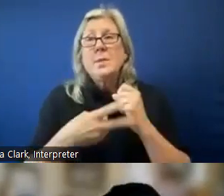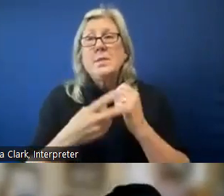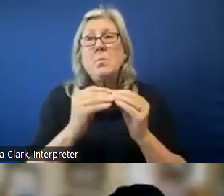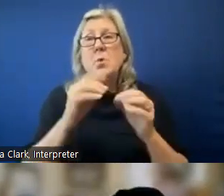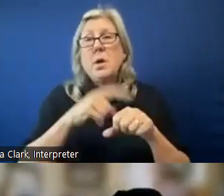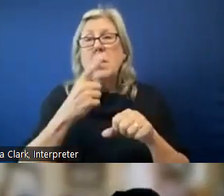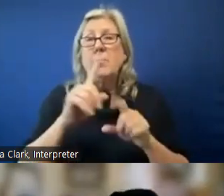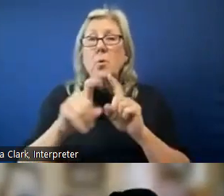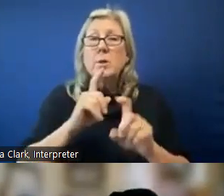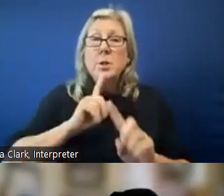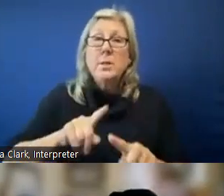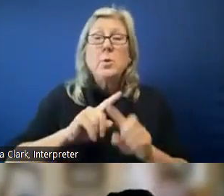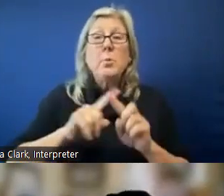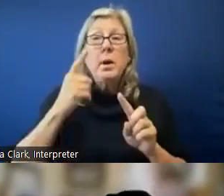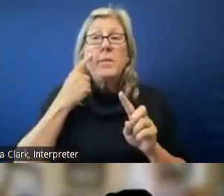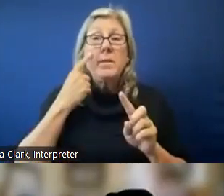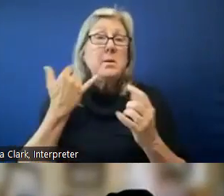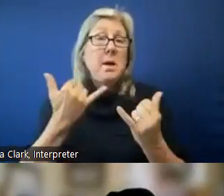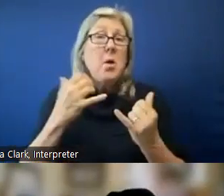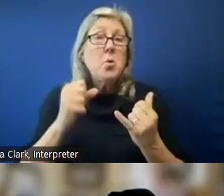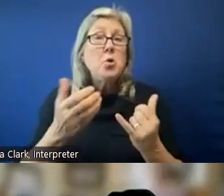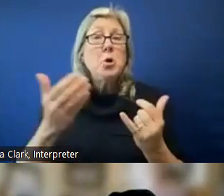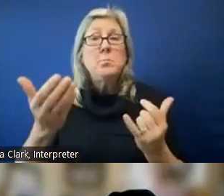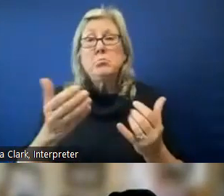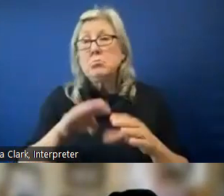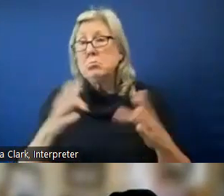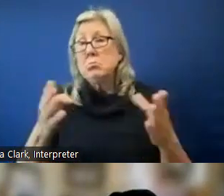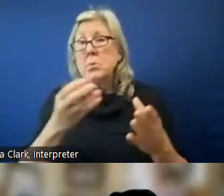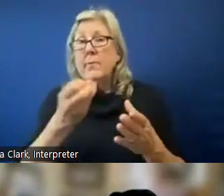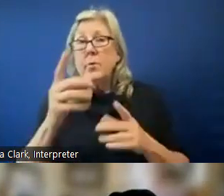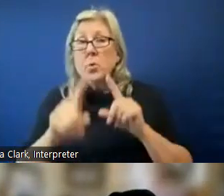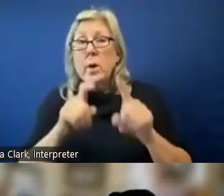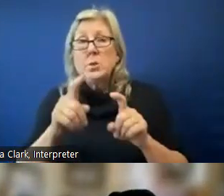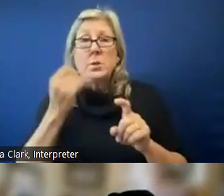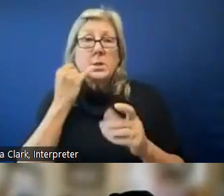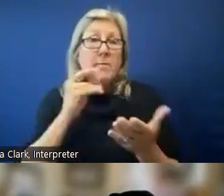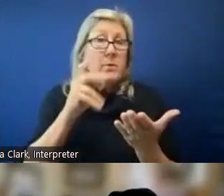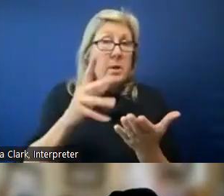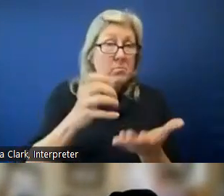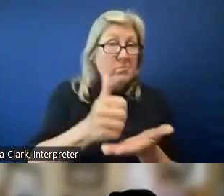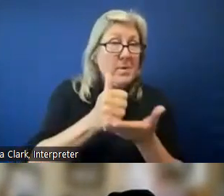But I think that we could probably take a few questions if Nick wanted to help facilitate